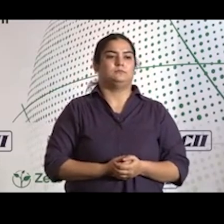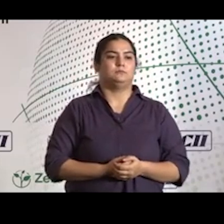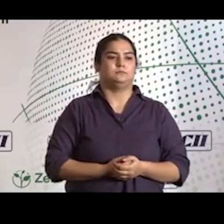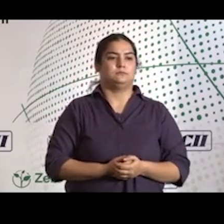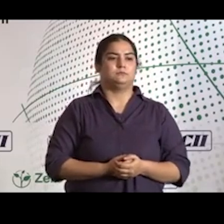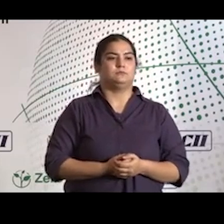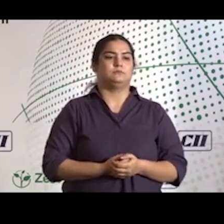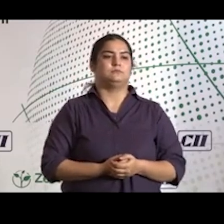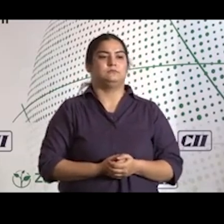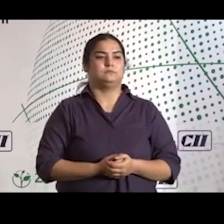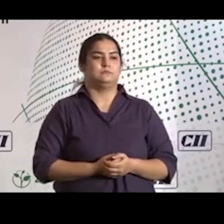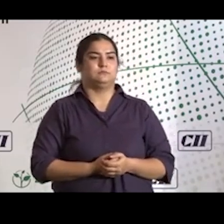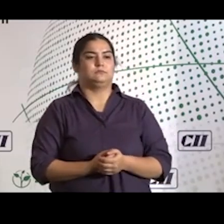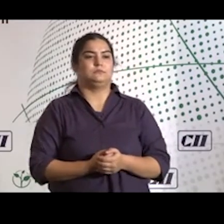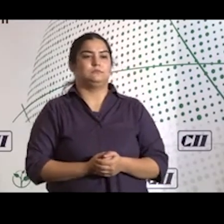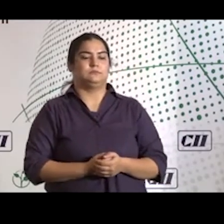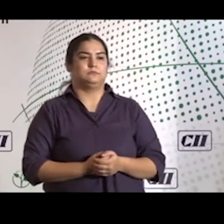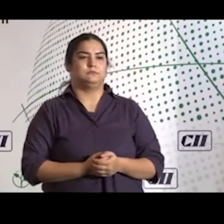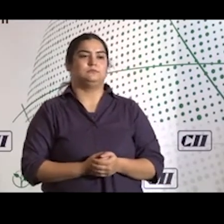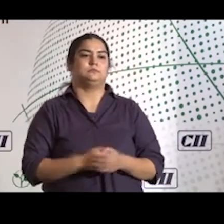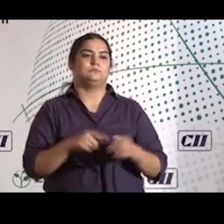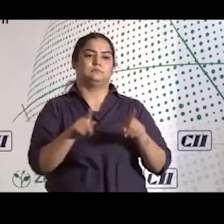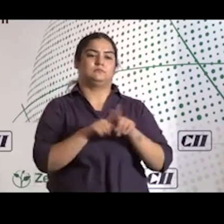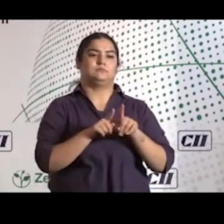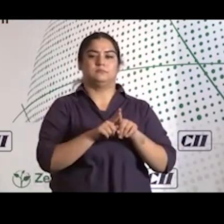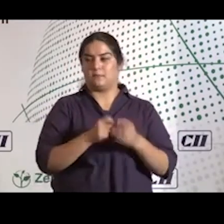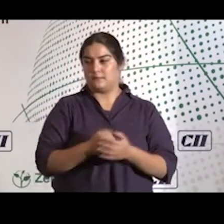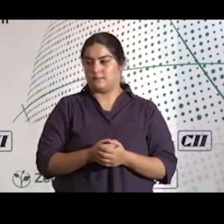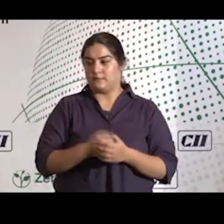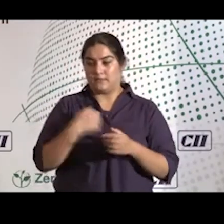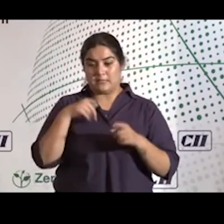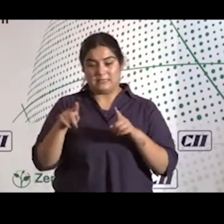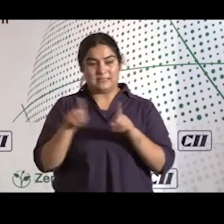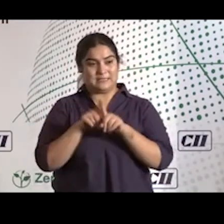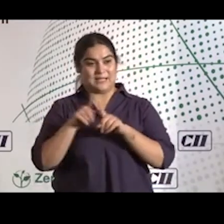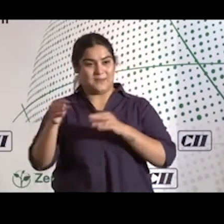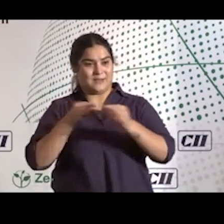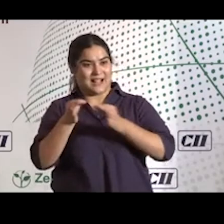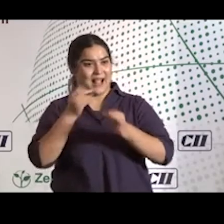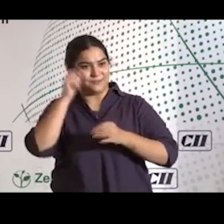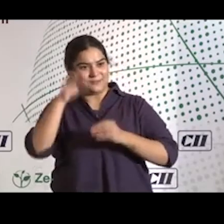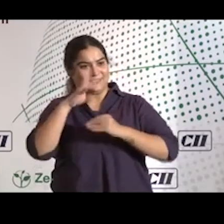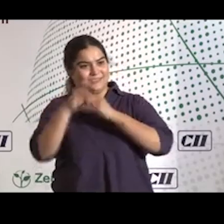So I think just probably I want to extend Michael's example would be my eyes.